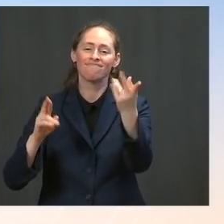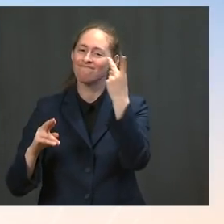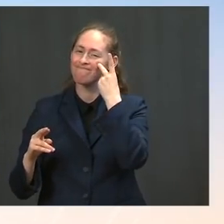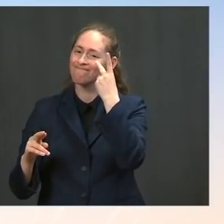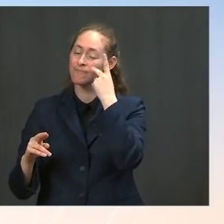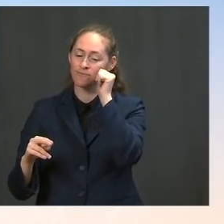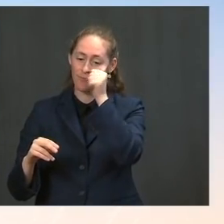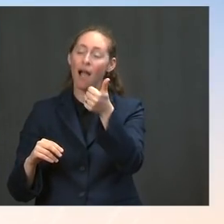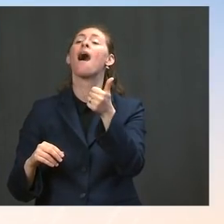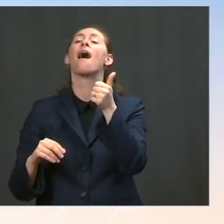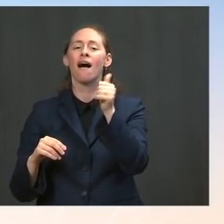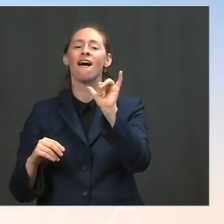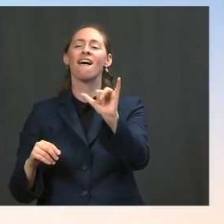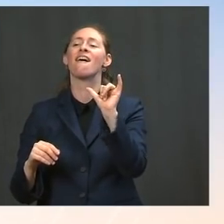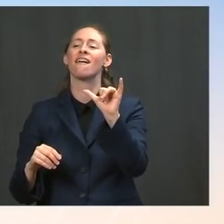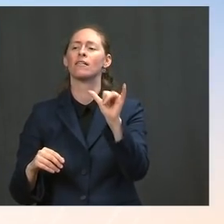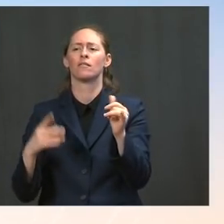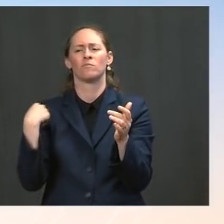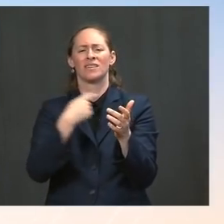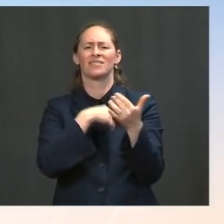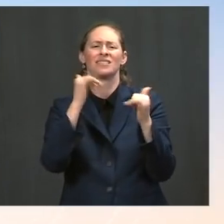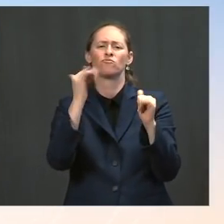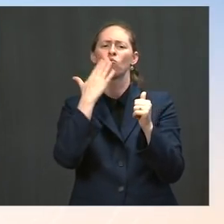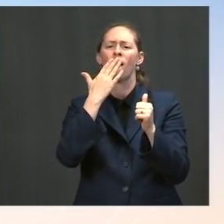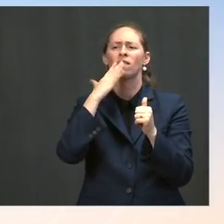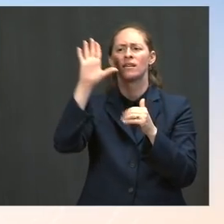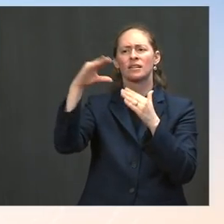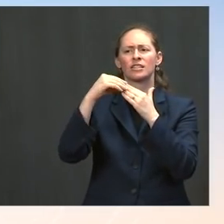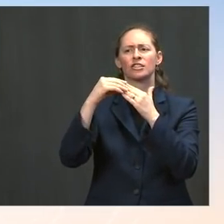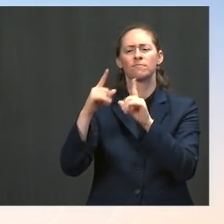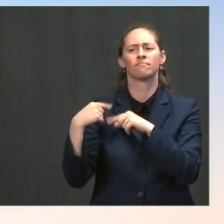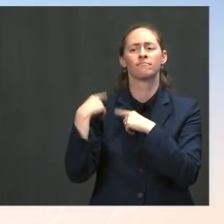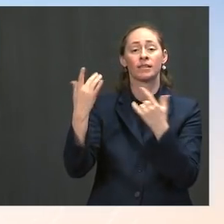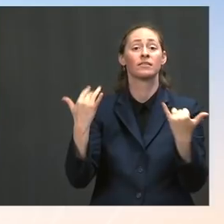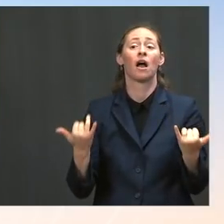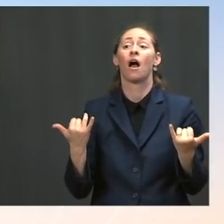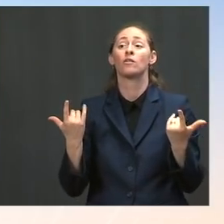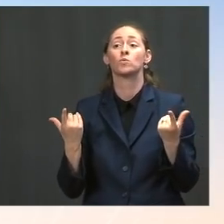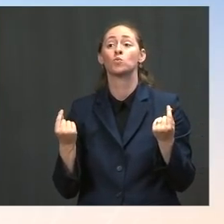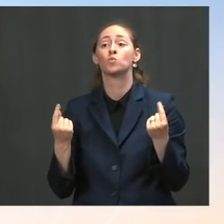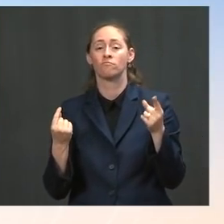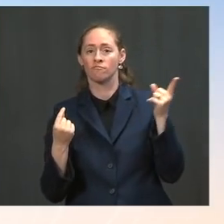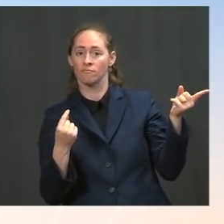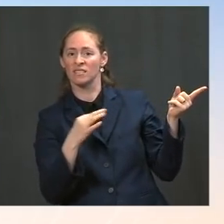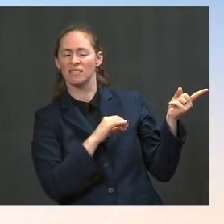And the next step here, as we know, is a vote in the Senate. The Press: And then, on policy, Secretary Yellen